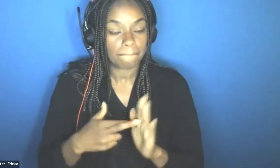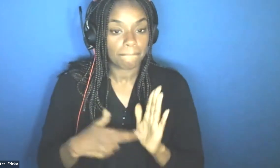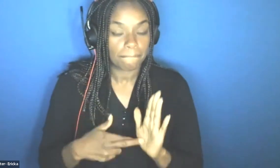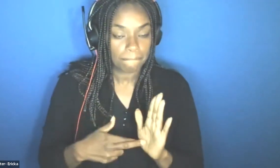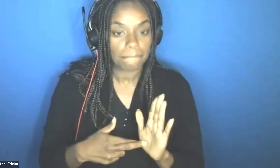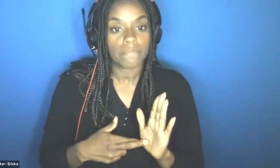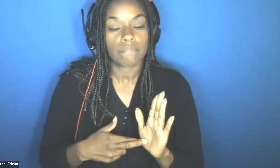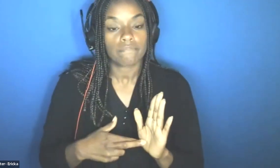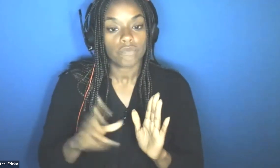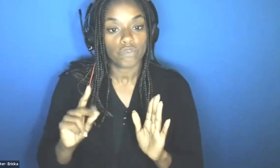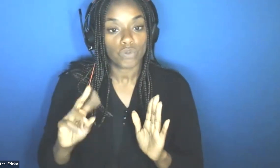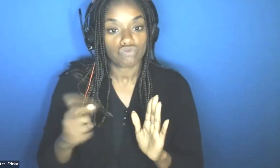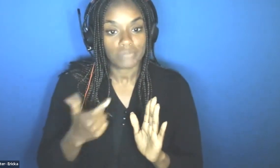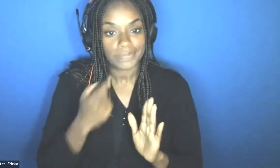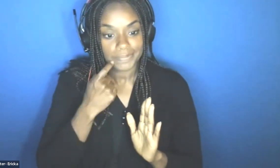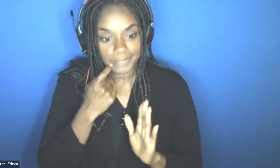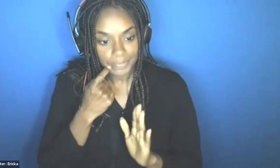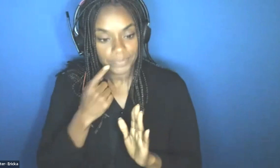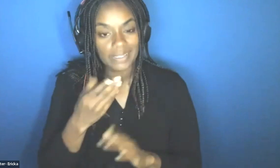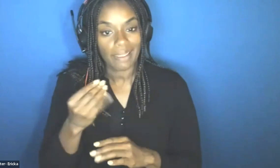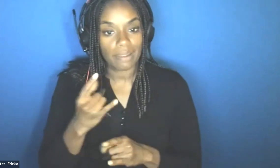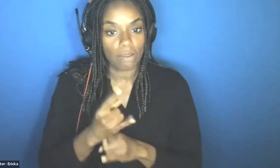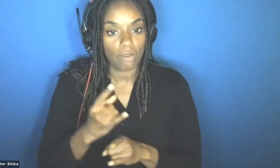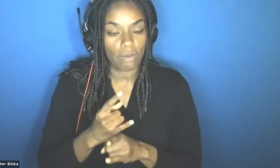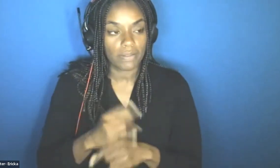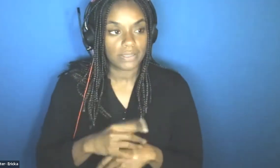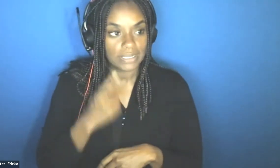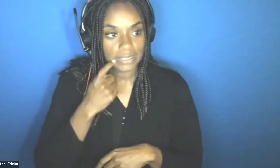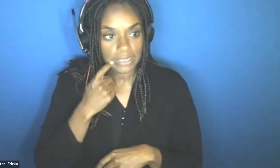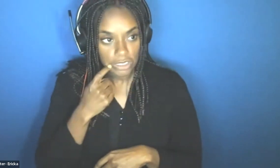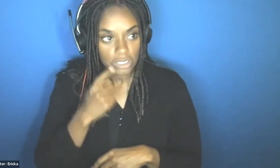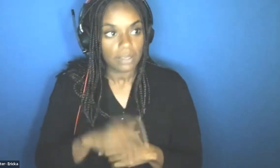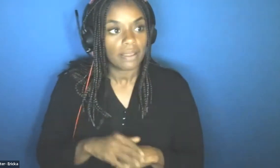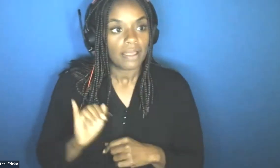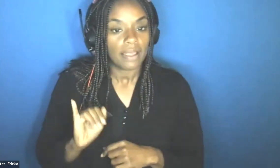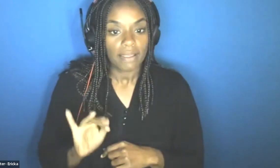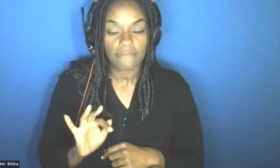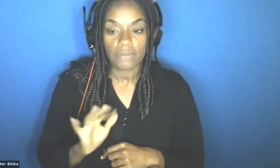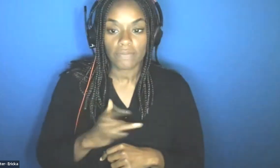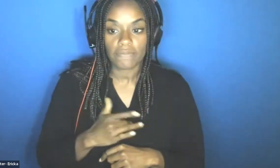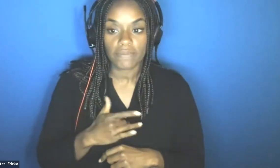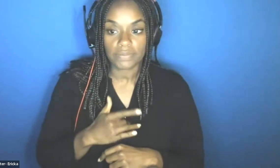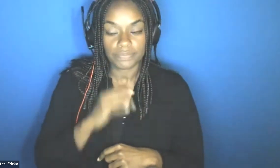JAN has a number of resources, the job accommodation network home page.